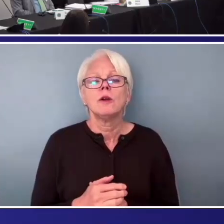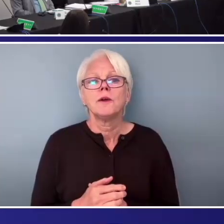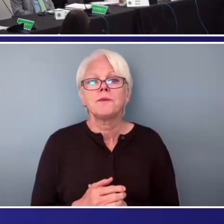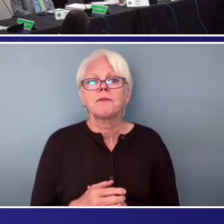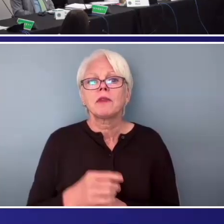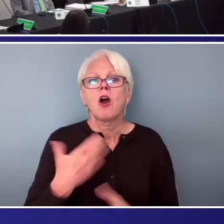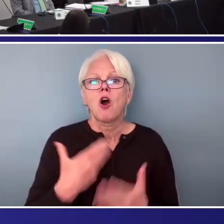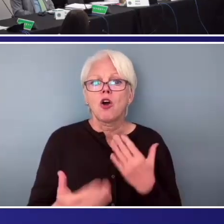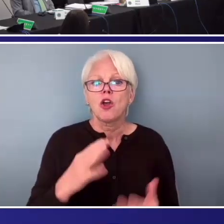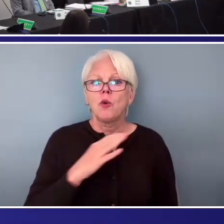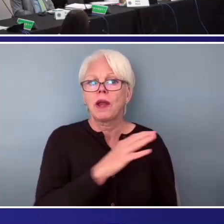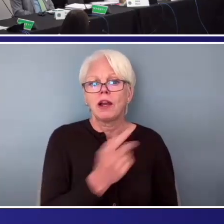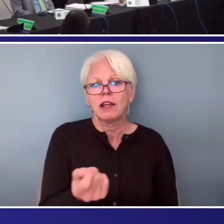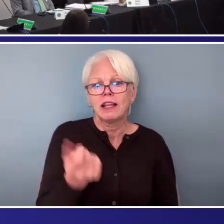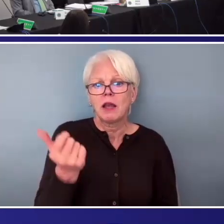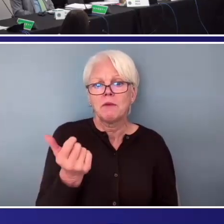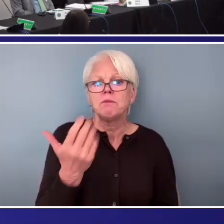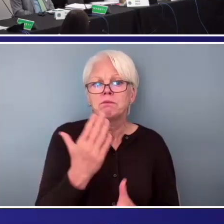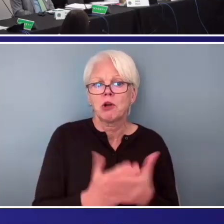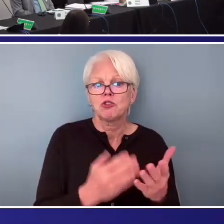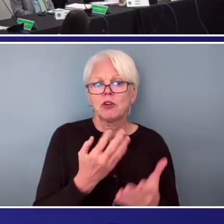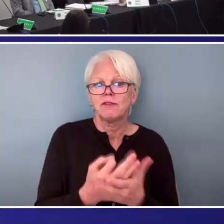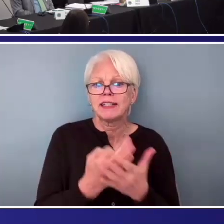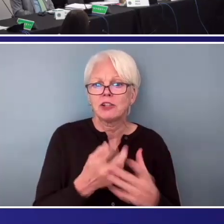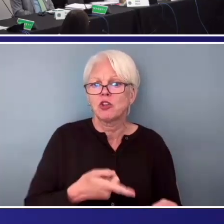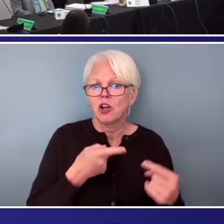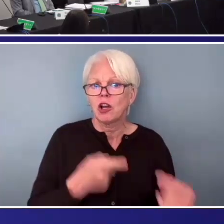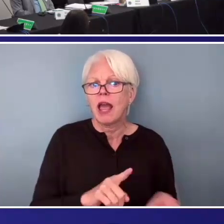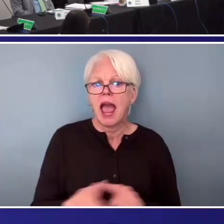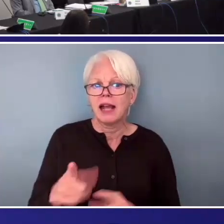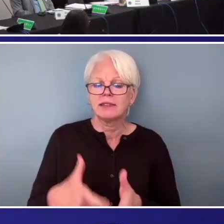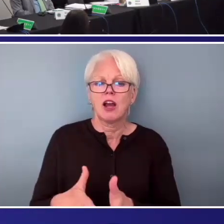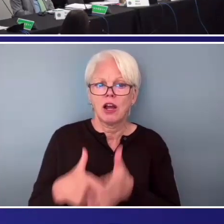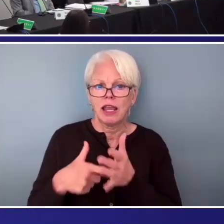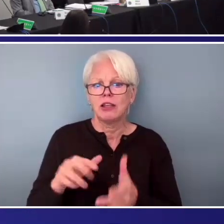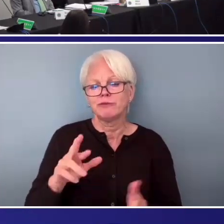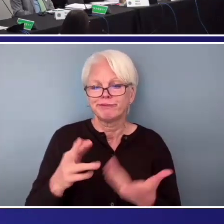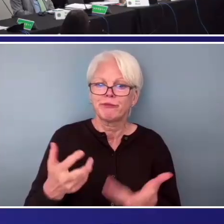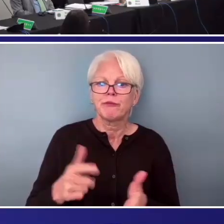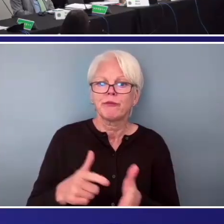eliminated partial financial hardship as a requisite to get access to IBR,